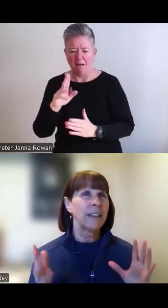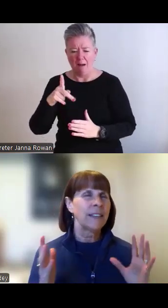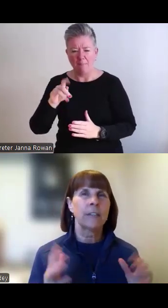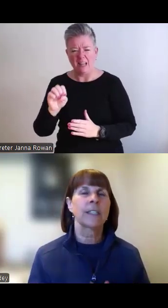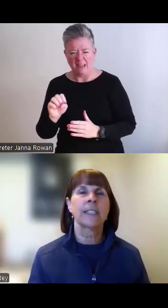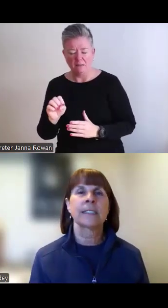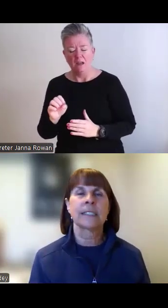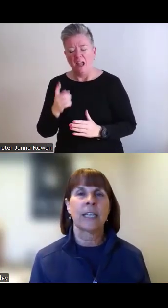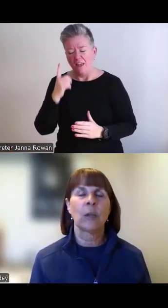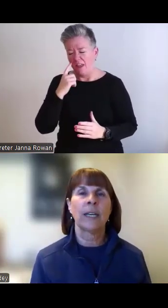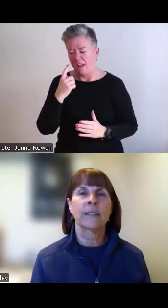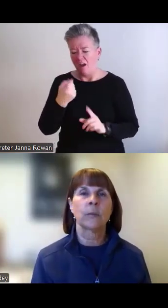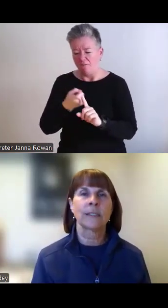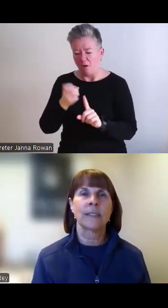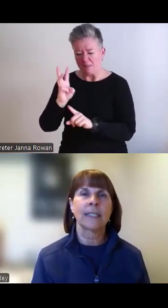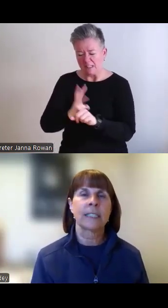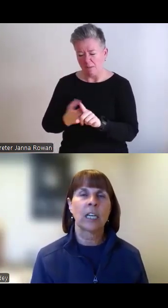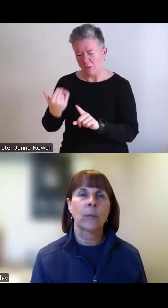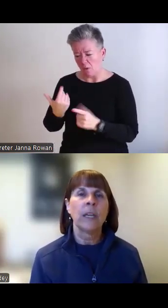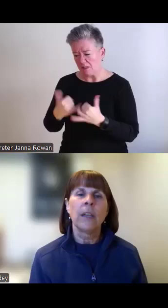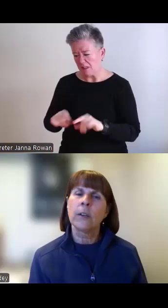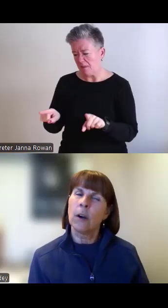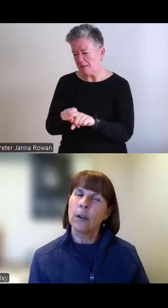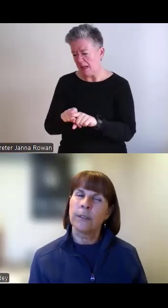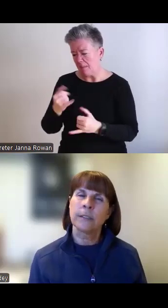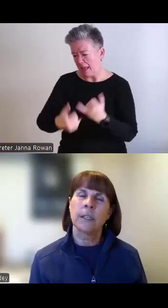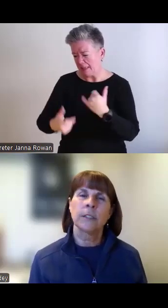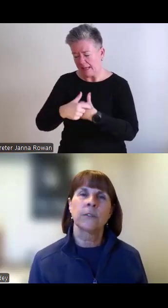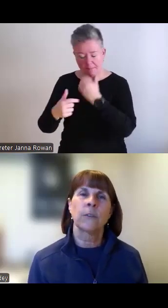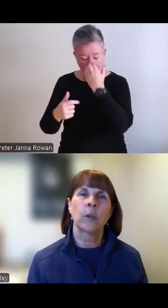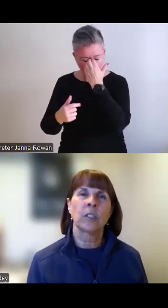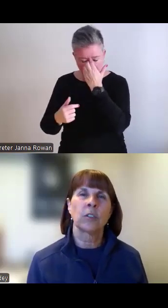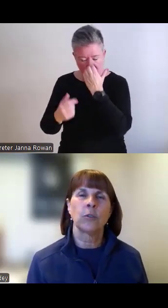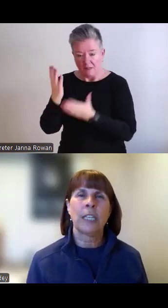"Yeah, I think everything's the same as it was last time," there are things on this form that